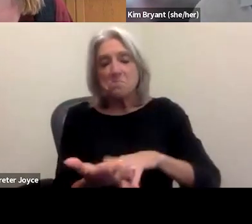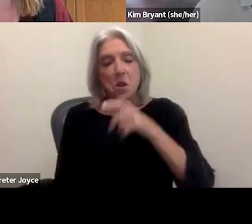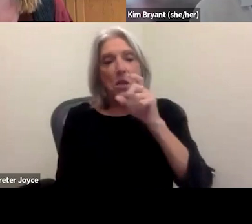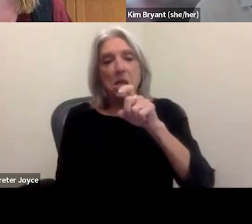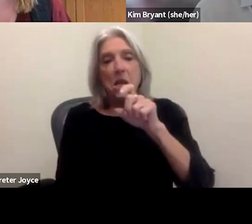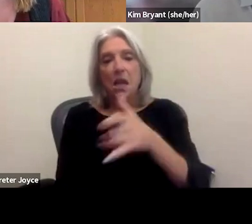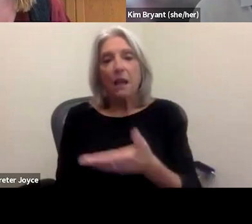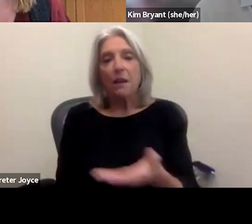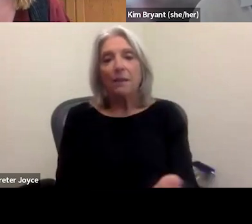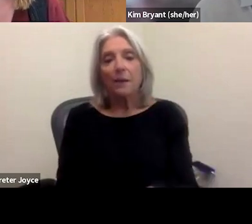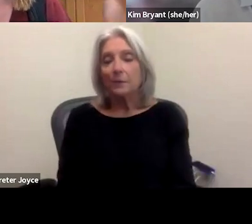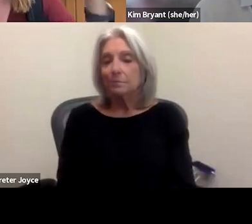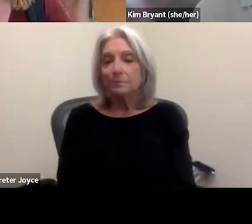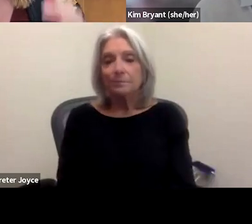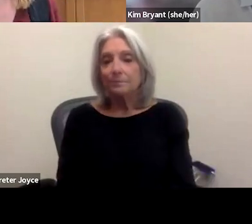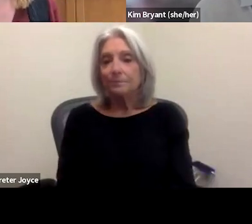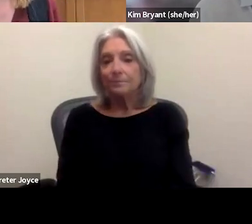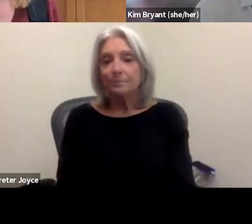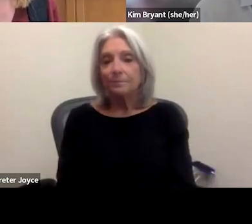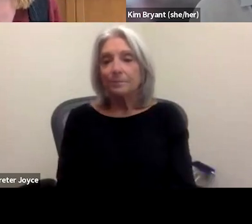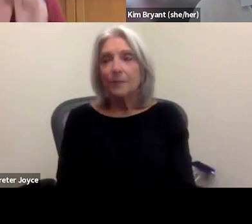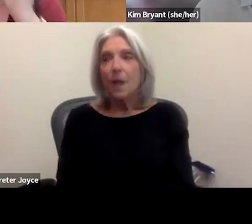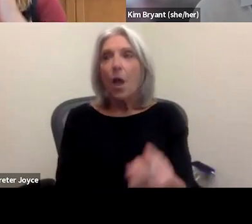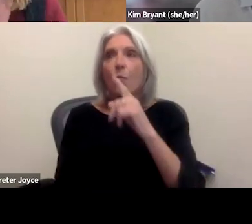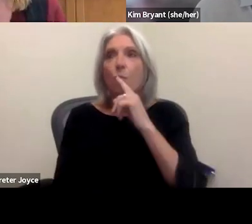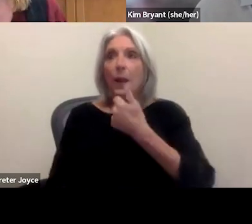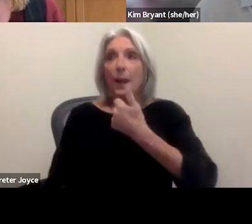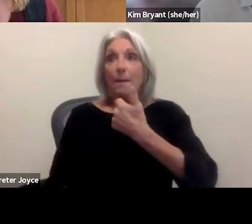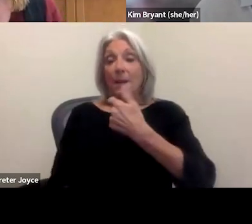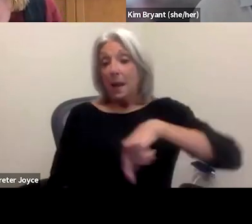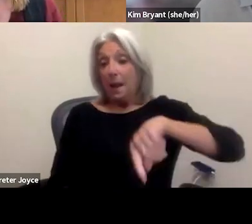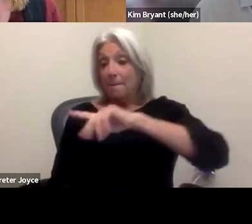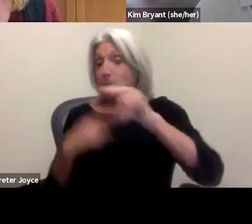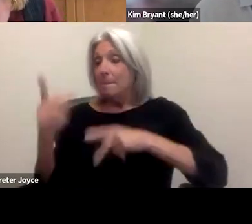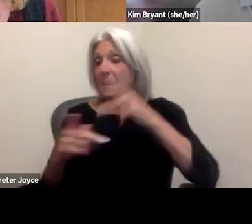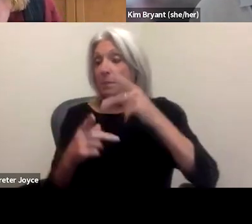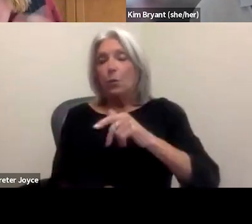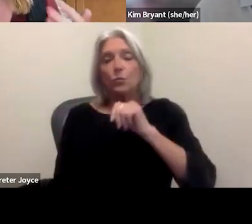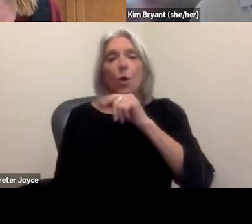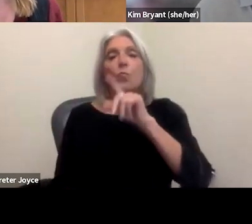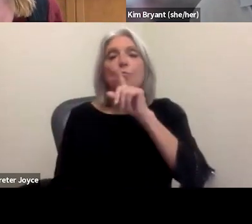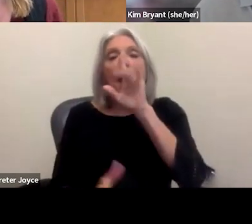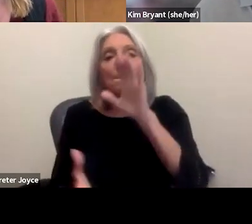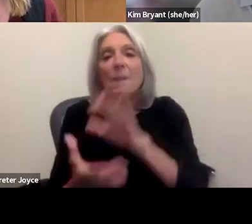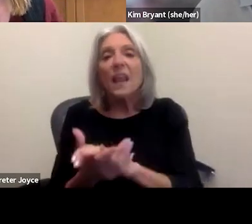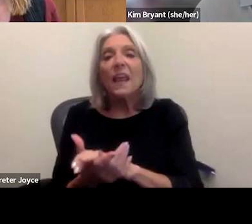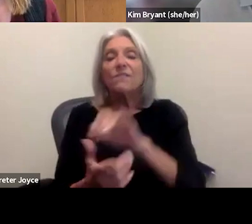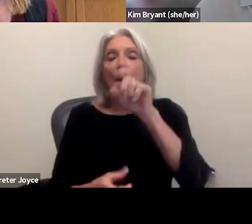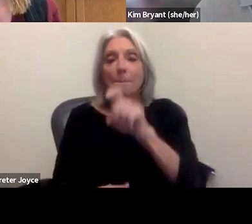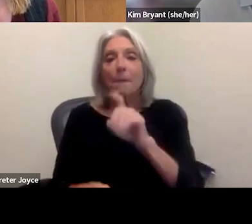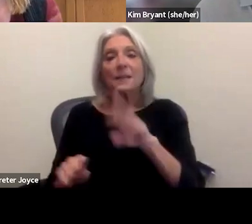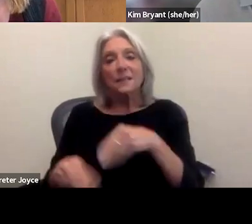But we are in disbelieved. Disbelieved to get accommodations. But also disbelieved in a lot of research spaces.